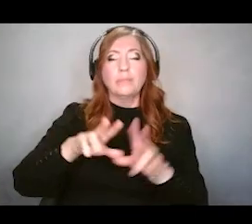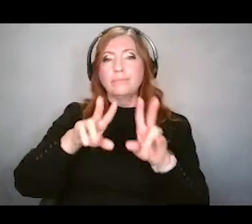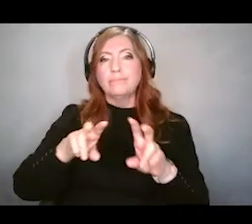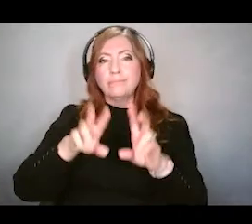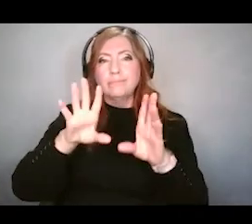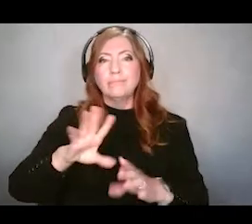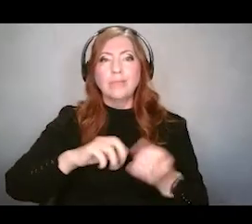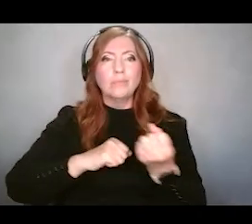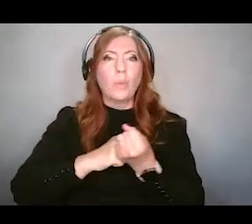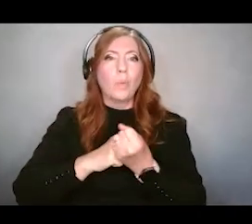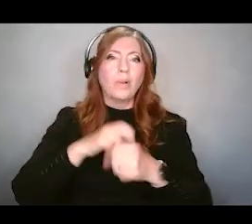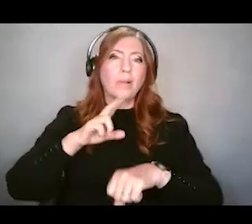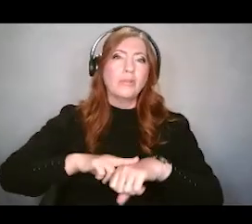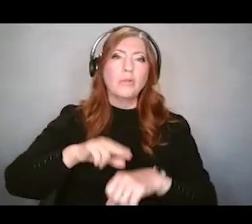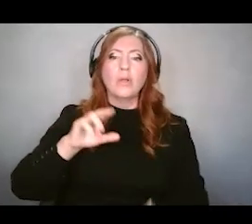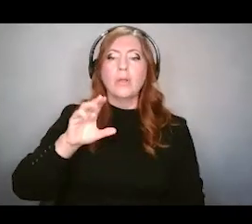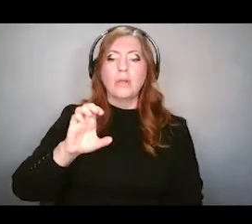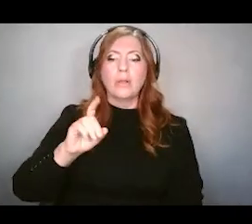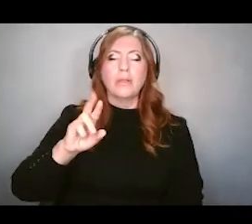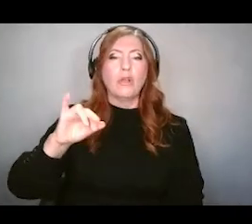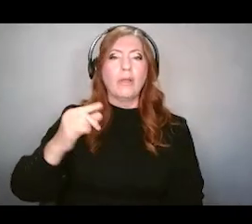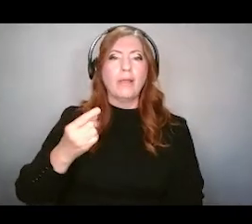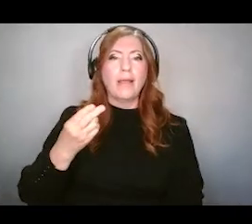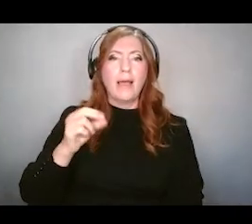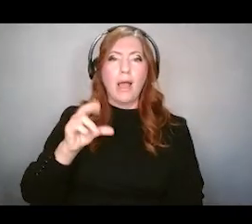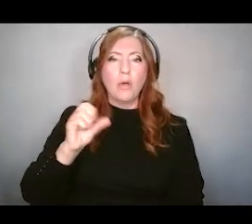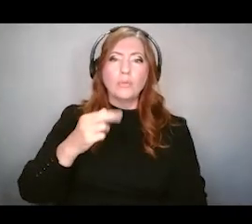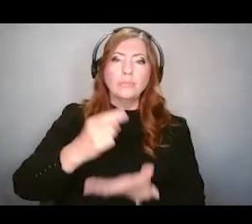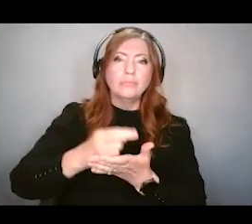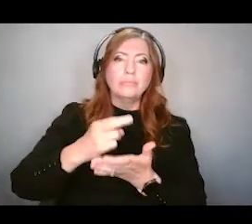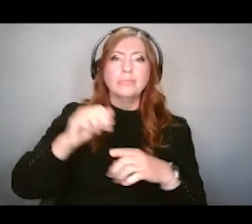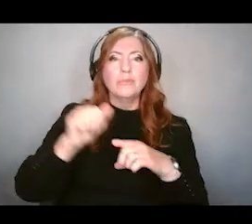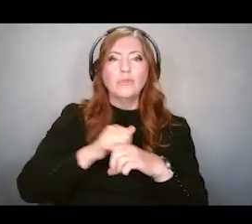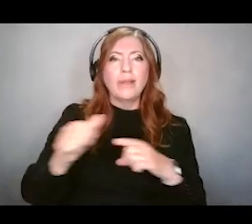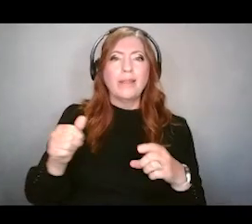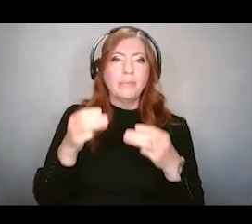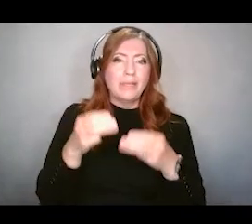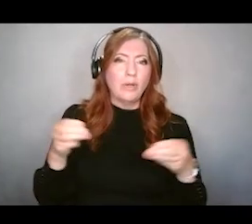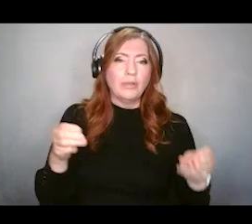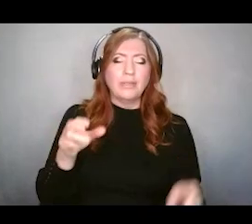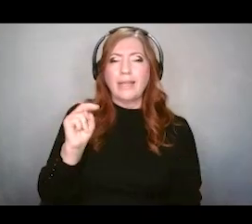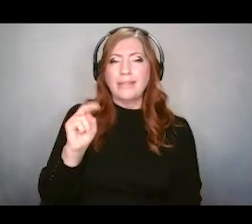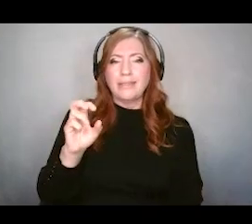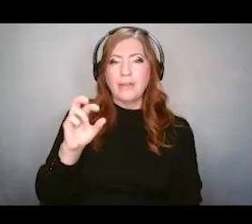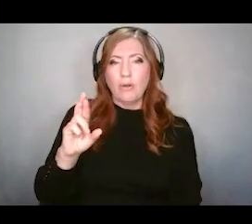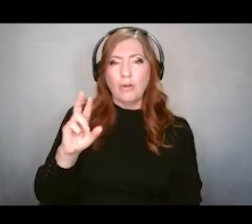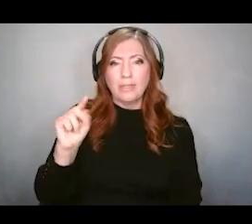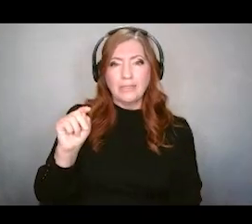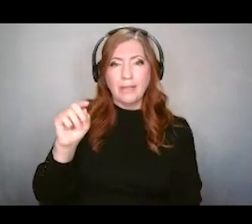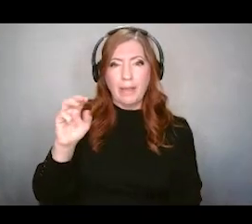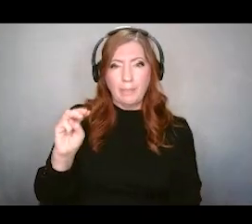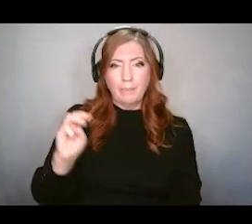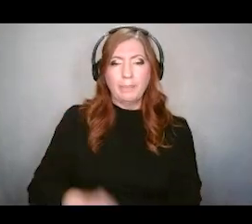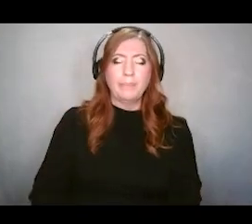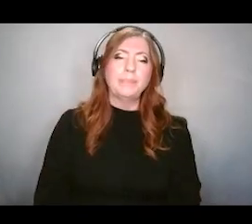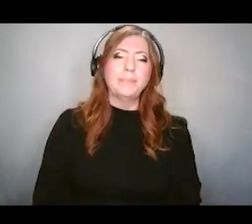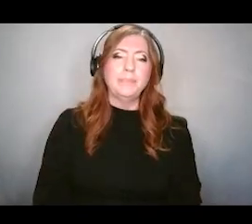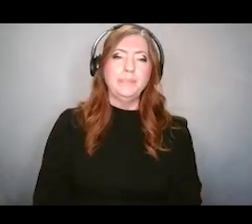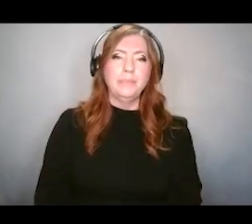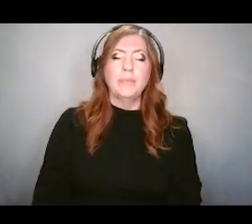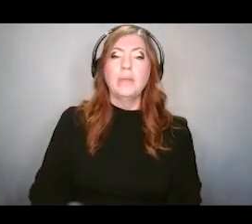Clearinghouse of Rehabilitation Training Materials, or NCRTM. Dr. Charlie Walters